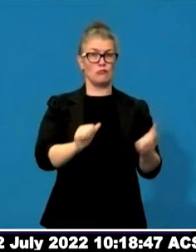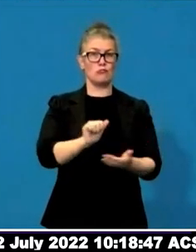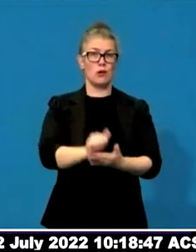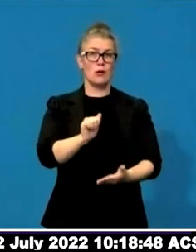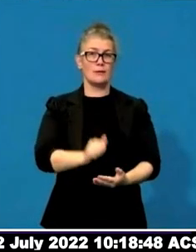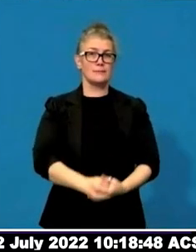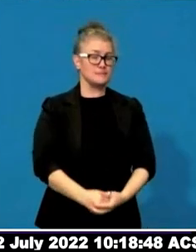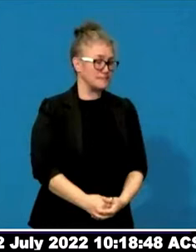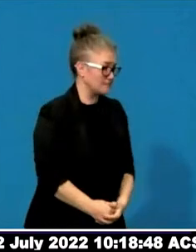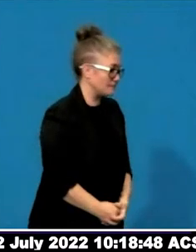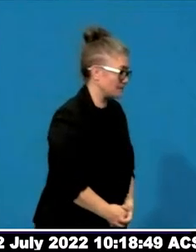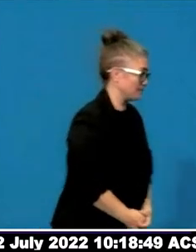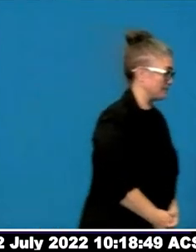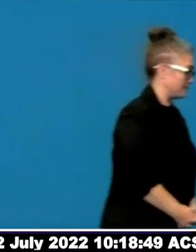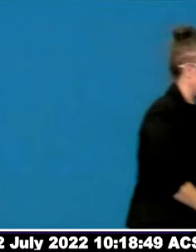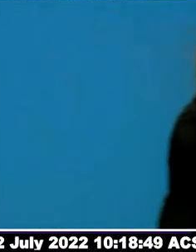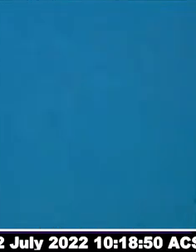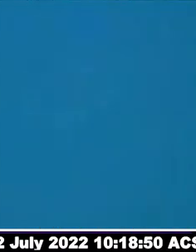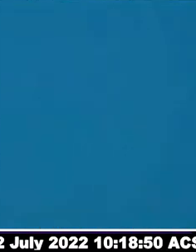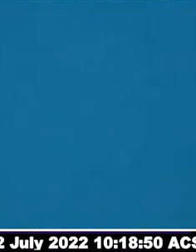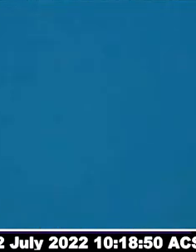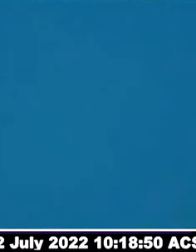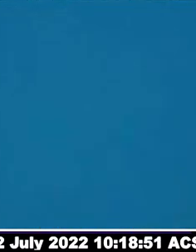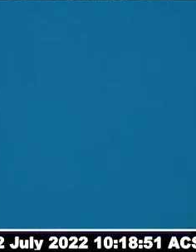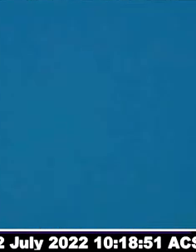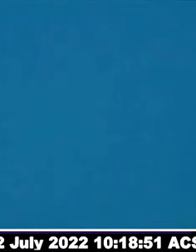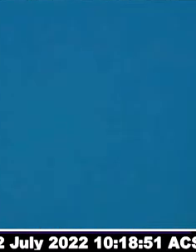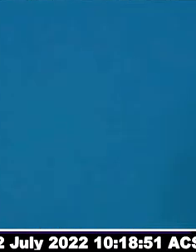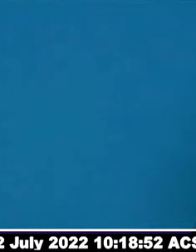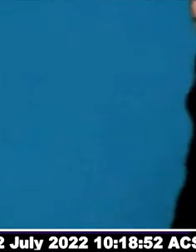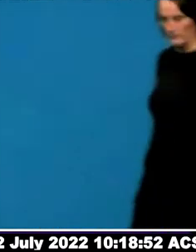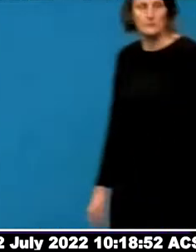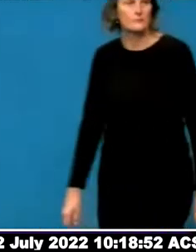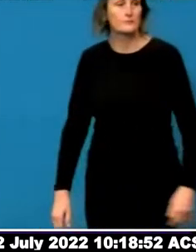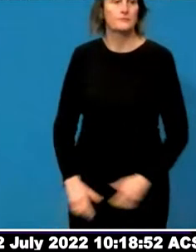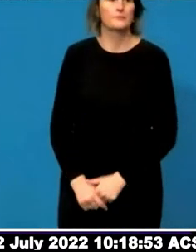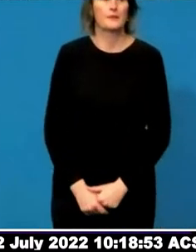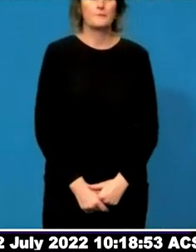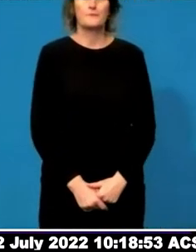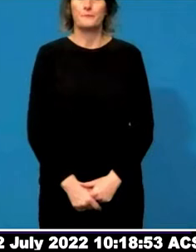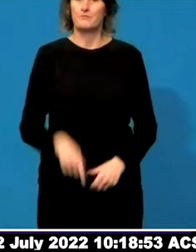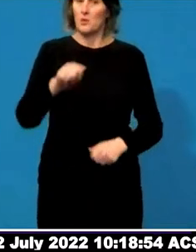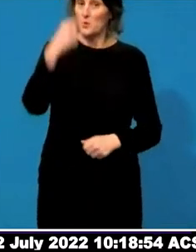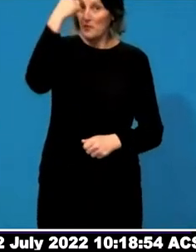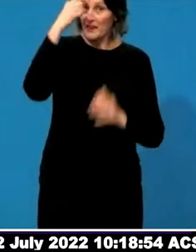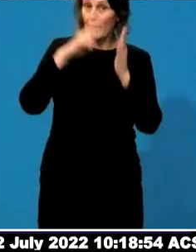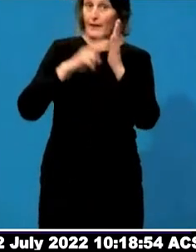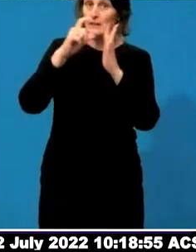And that the NDIA needs to understand what it's like to live in remote communities? Em is nodding.